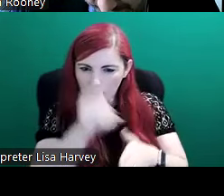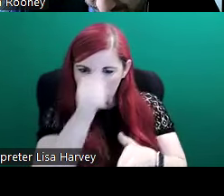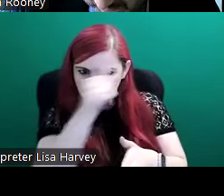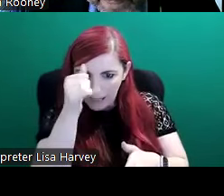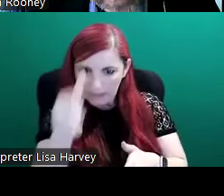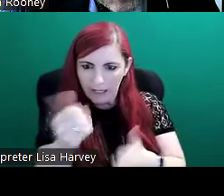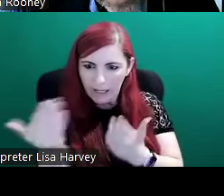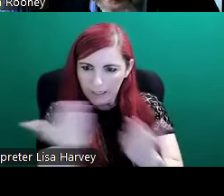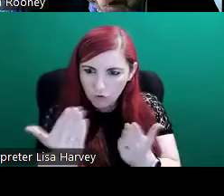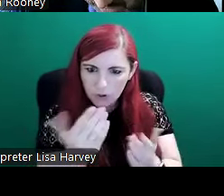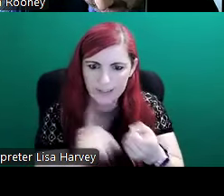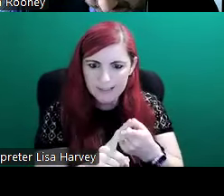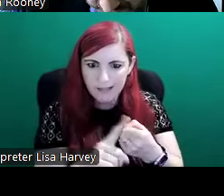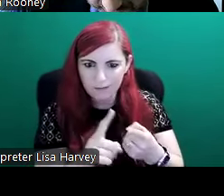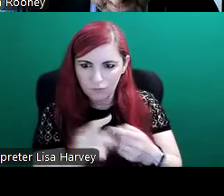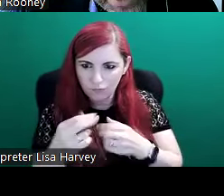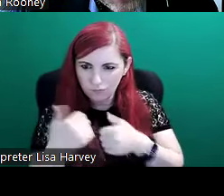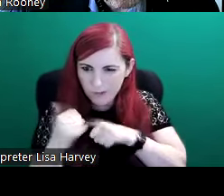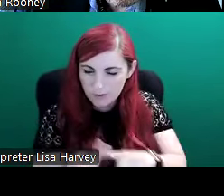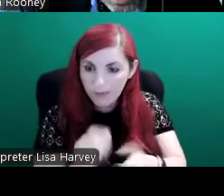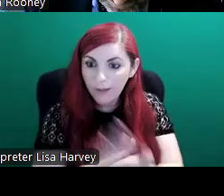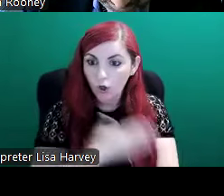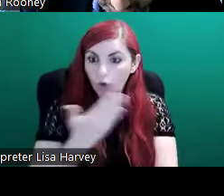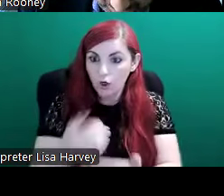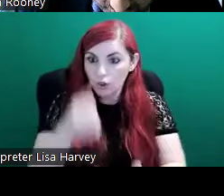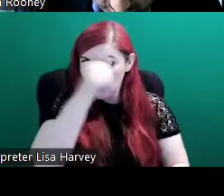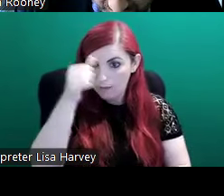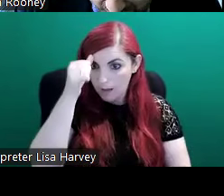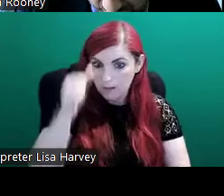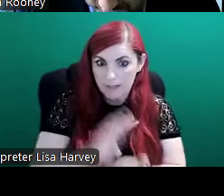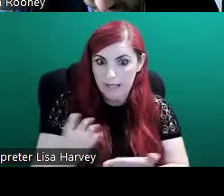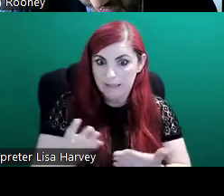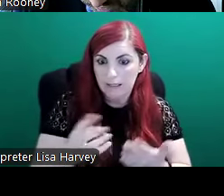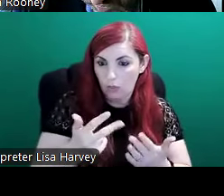and ultimately converted to Catholicism in 1939. Jellett's religious observance was